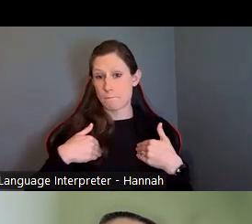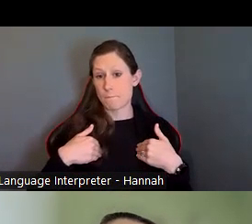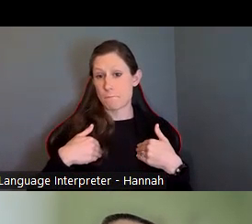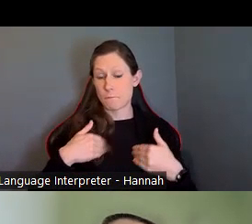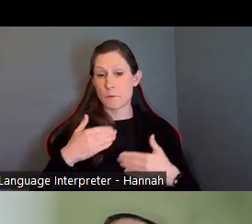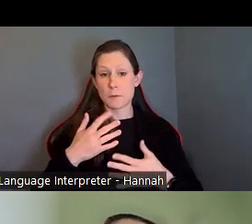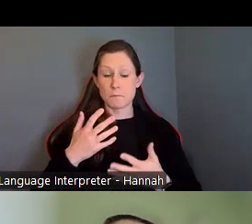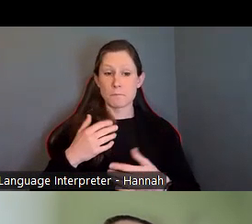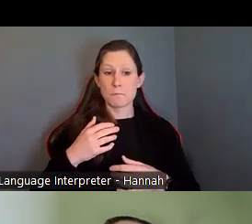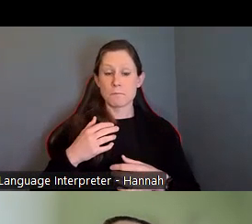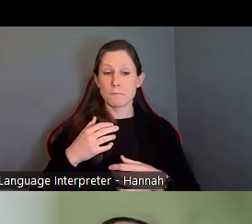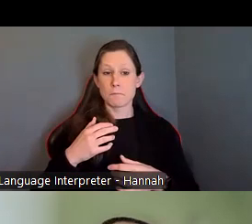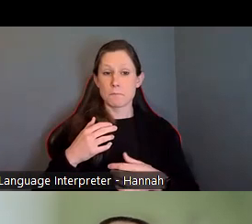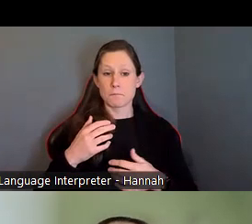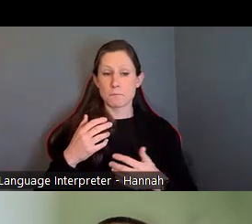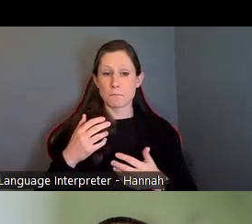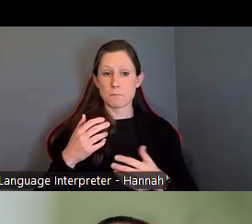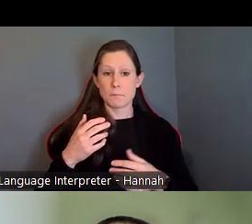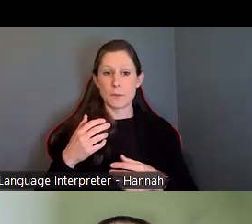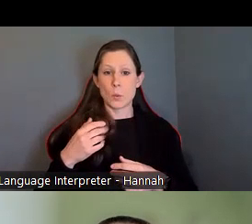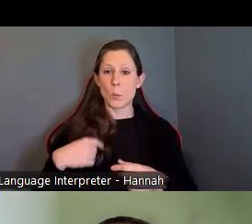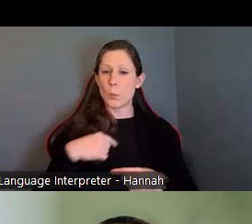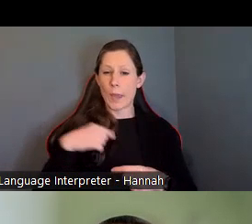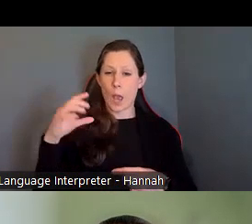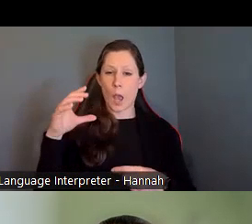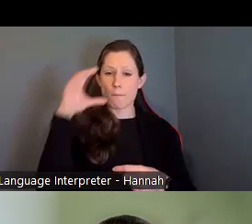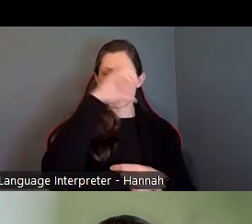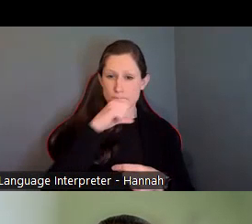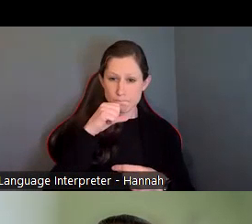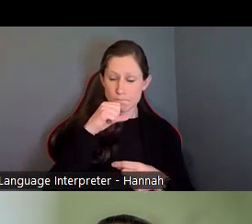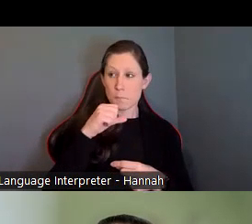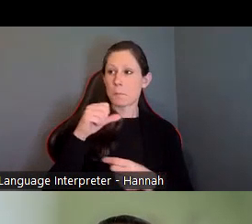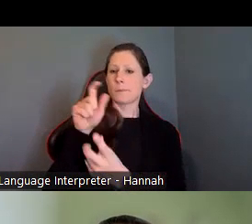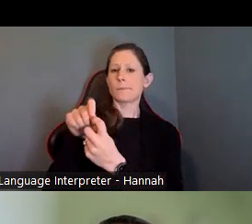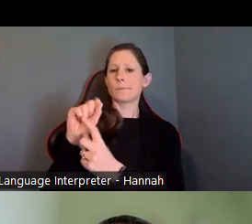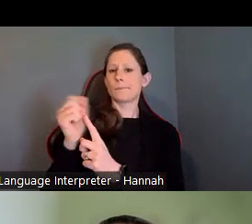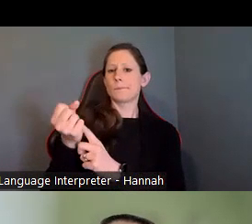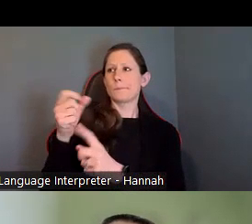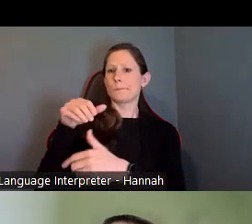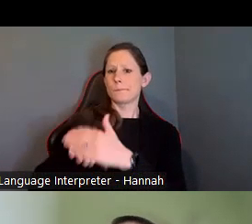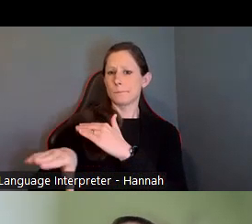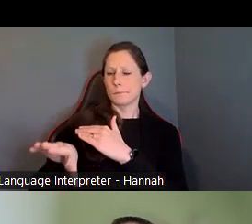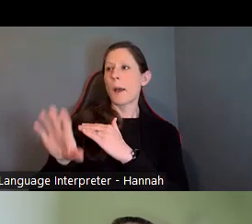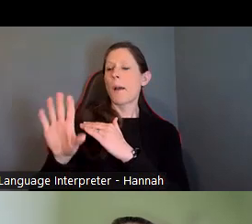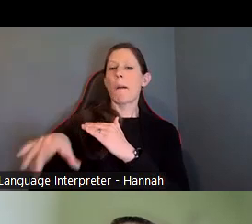That's what we presume when we enter a vacation consciously or unconsciously